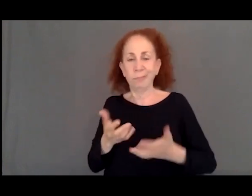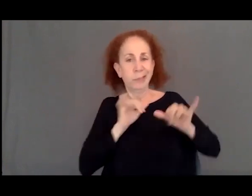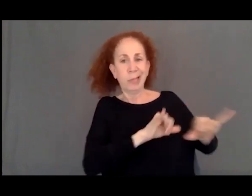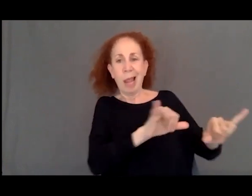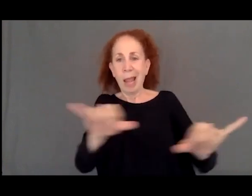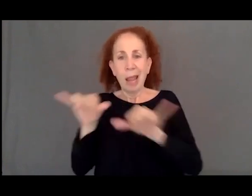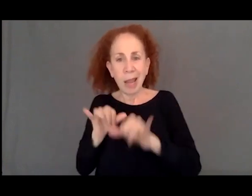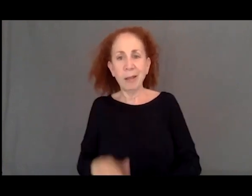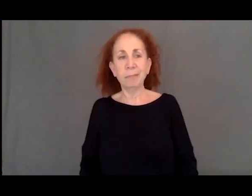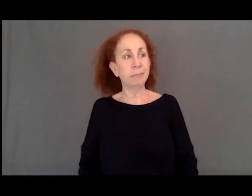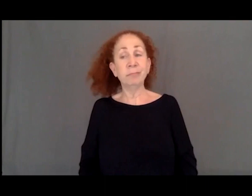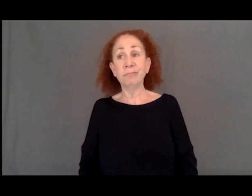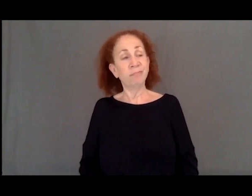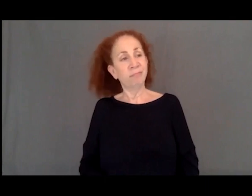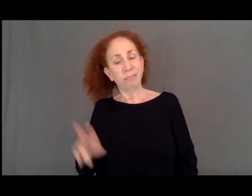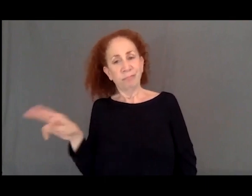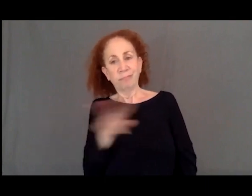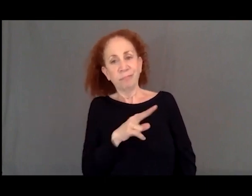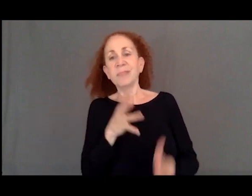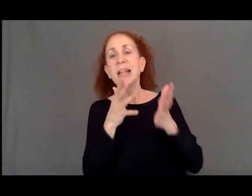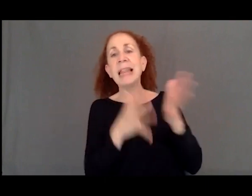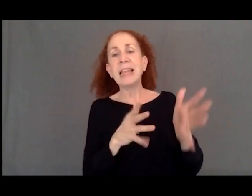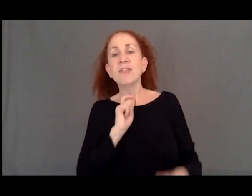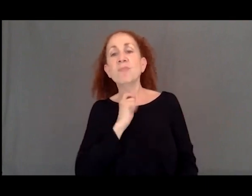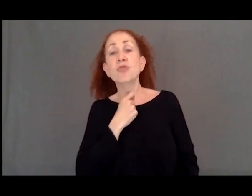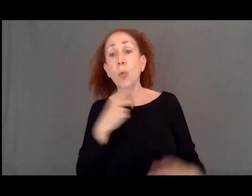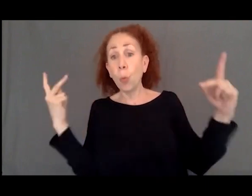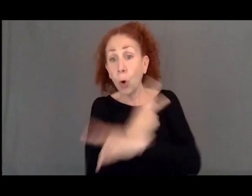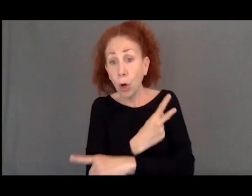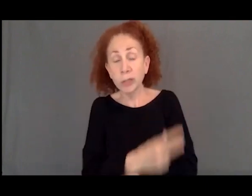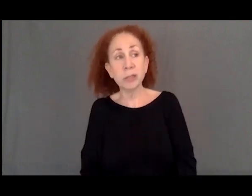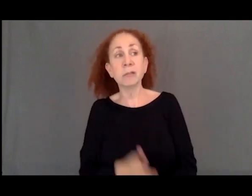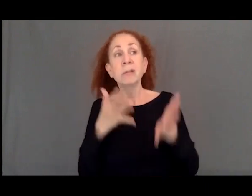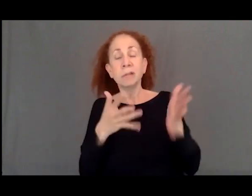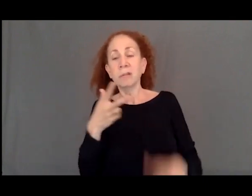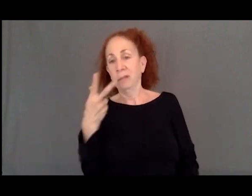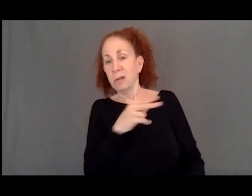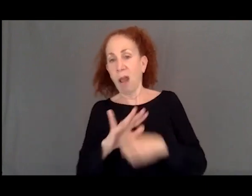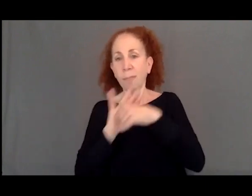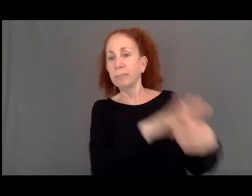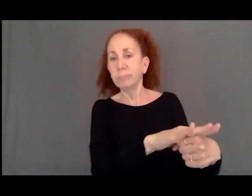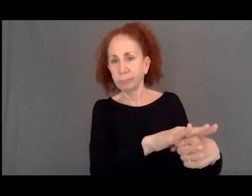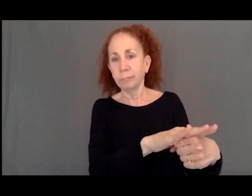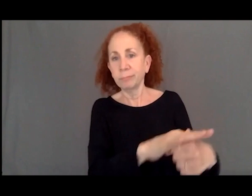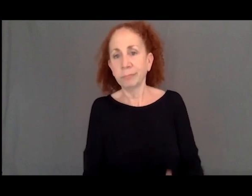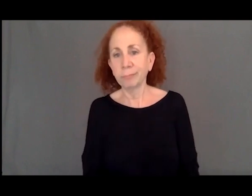Our fate was not to be merely mute. We were to be struck dumb.